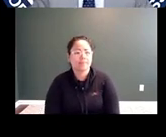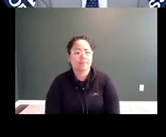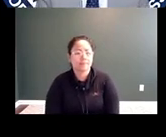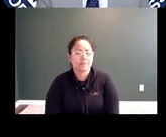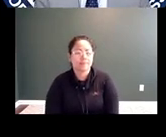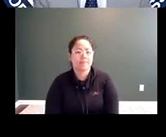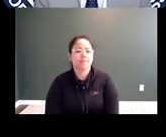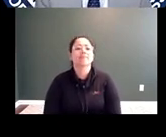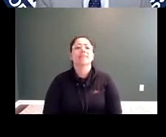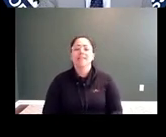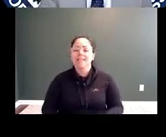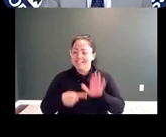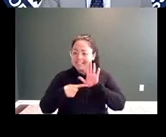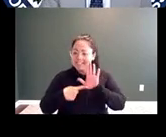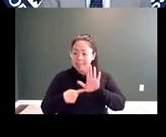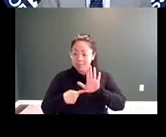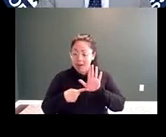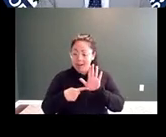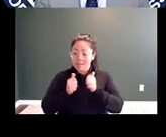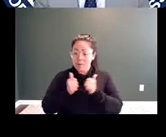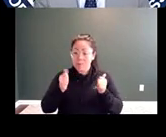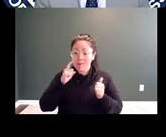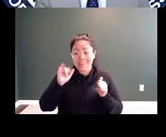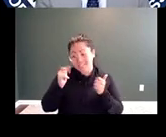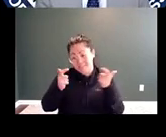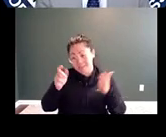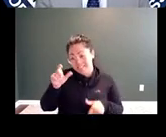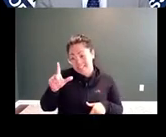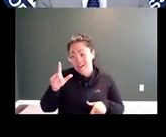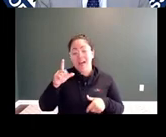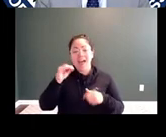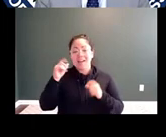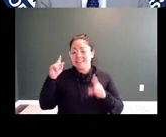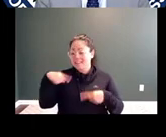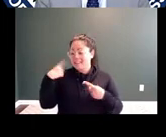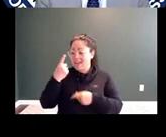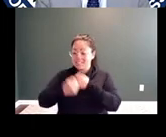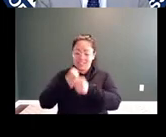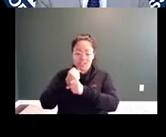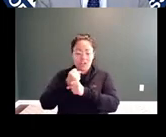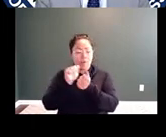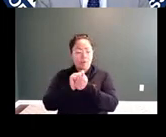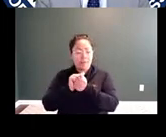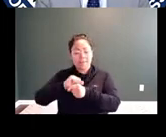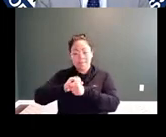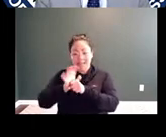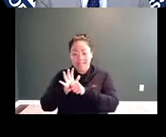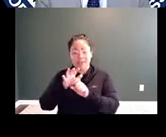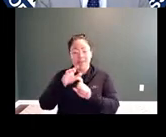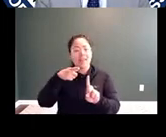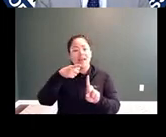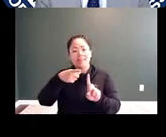Demonstrating vulnerability, I think is huge and it's become even bigger in last year with the pandemic. This is a blog series that I created